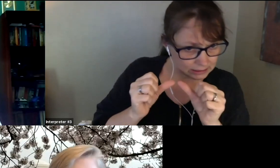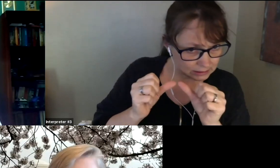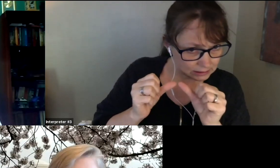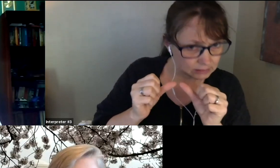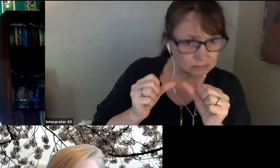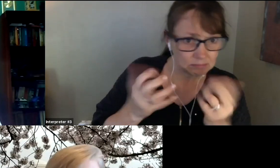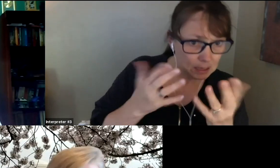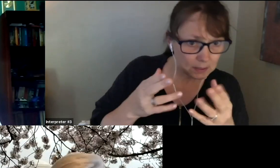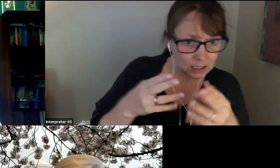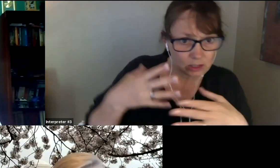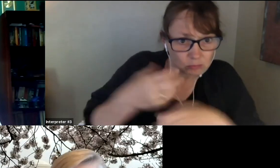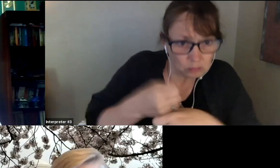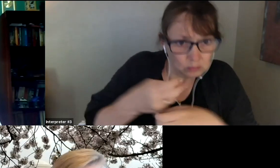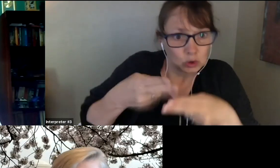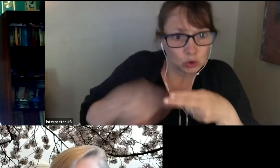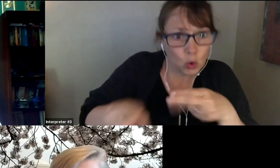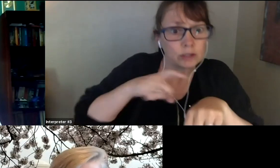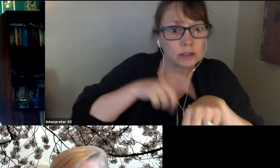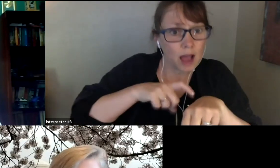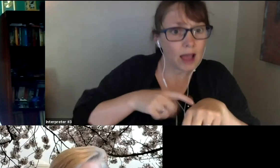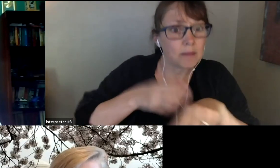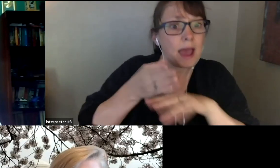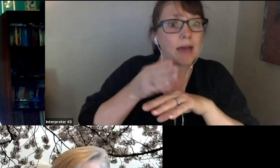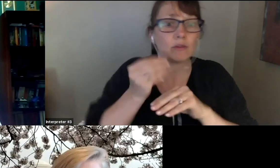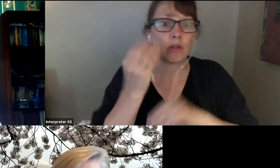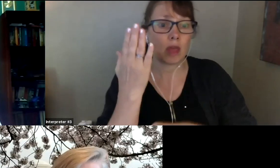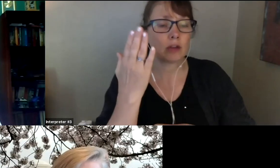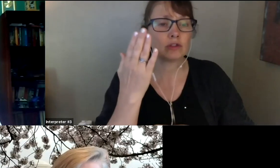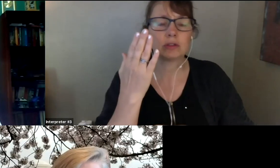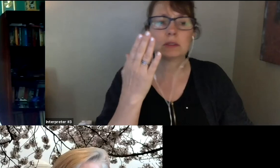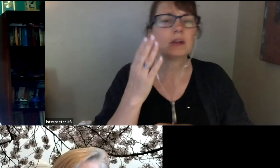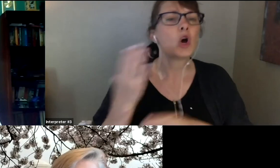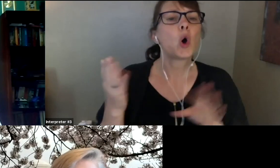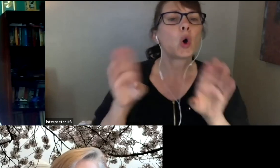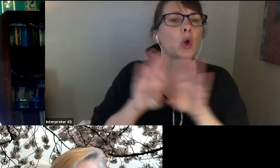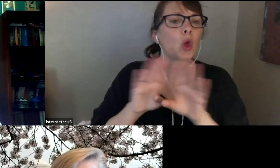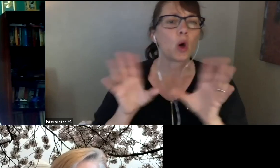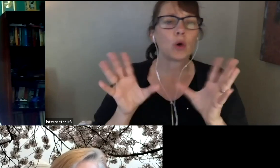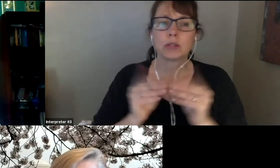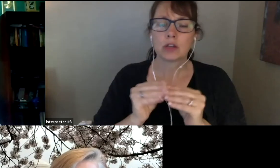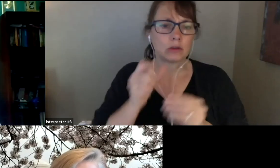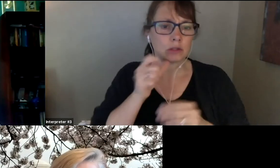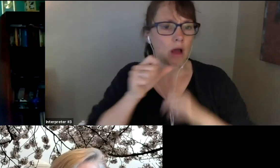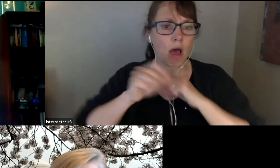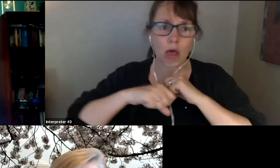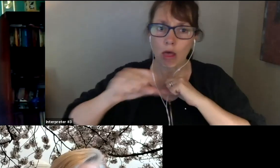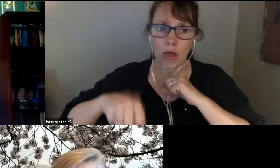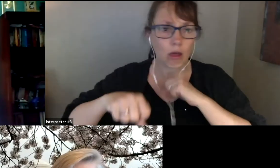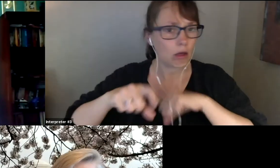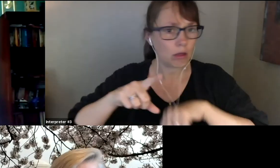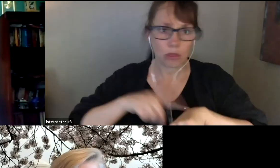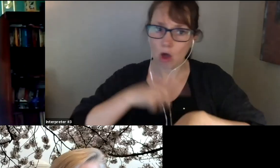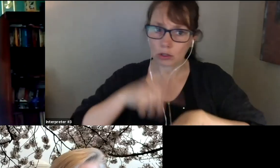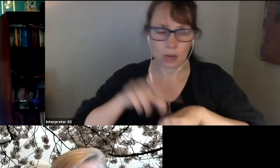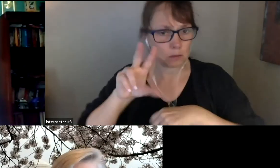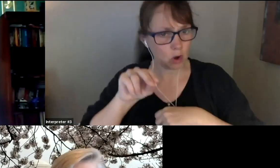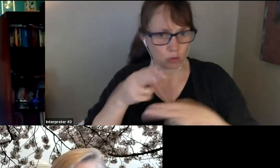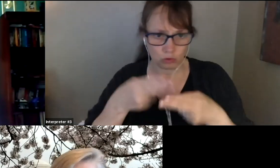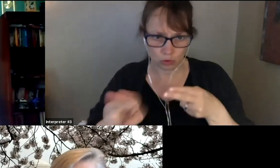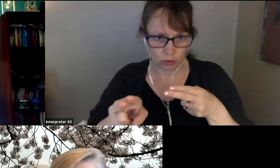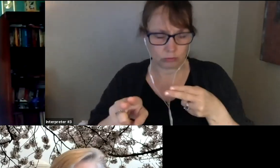We don’t have a long, closed session this afternoon, but I don’t know how long a break